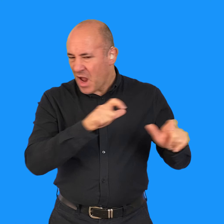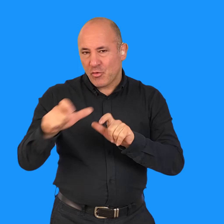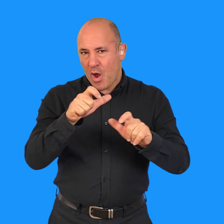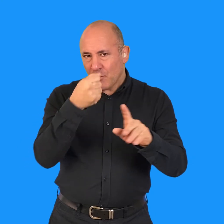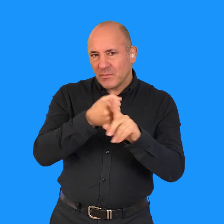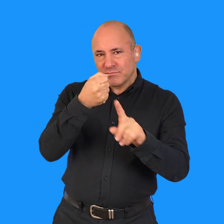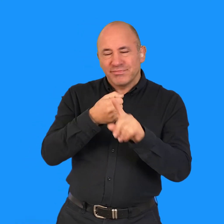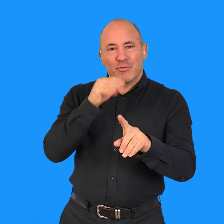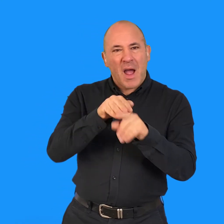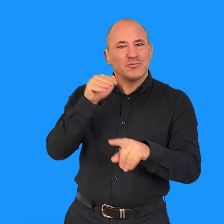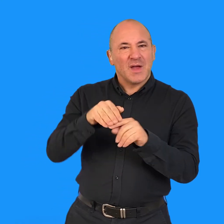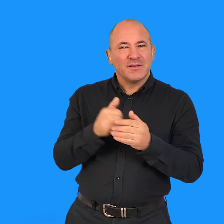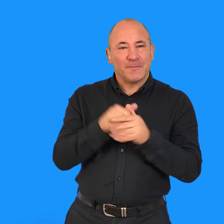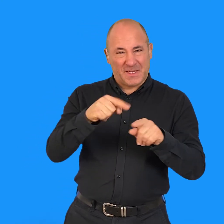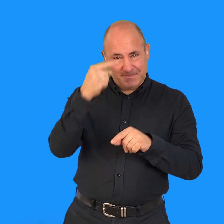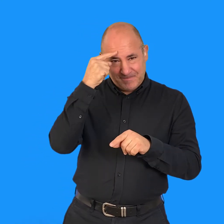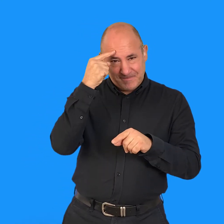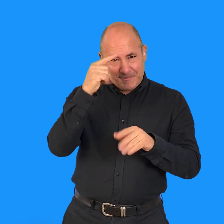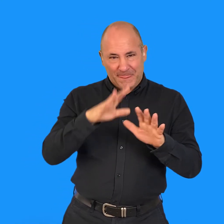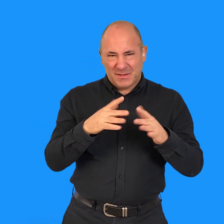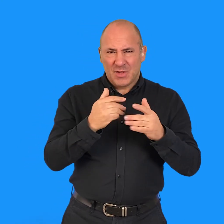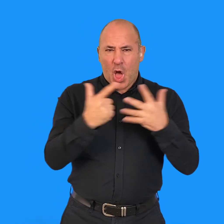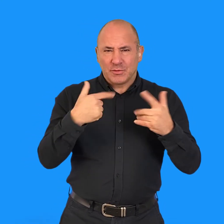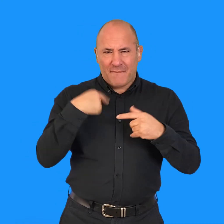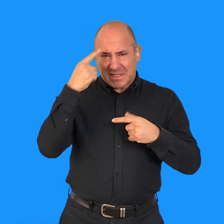So with that being at the forefront there's a lot of,